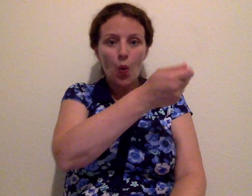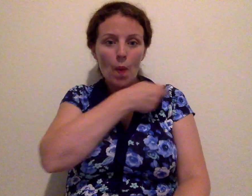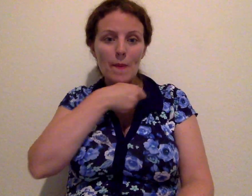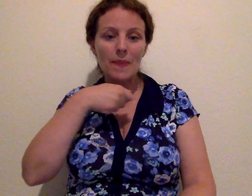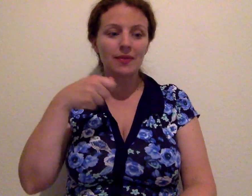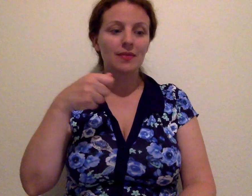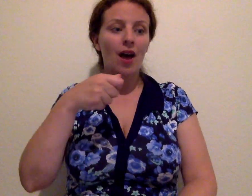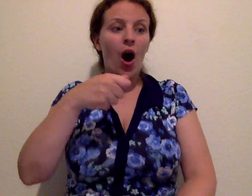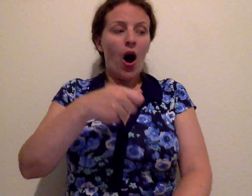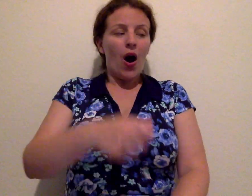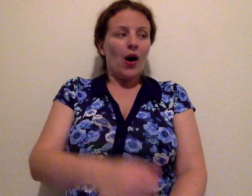The door opened.